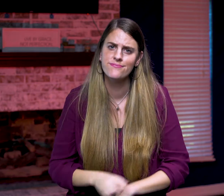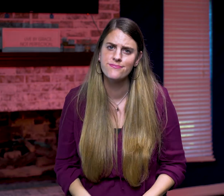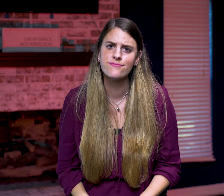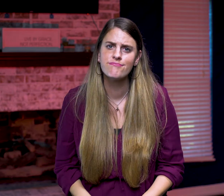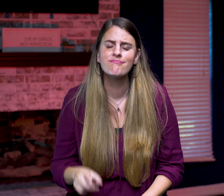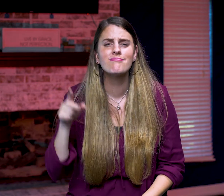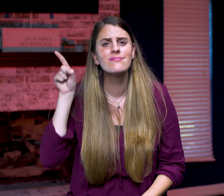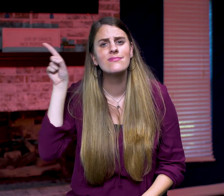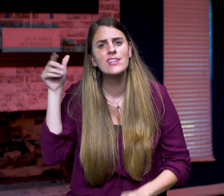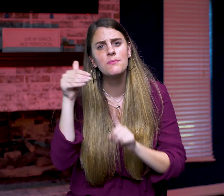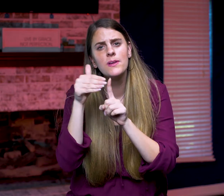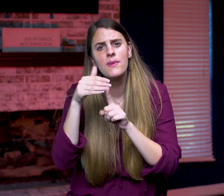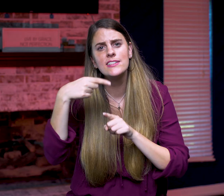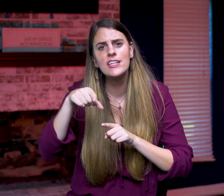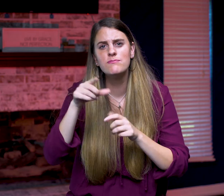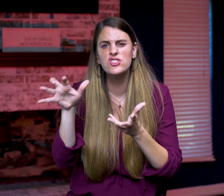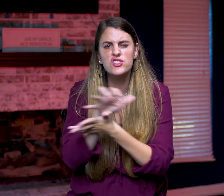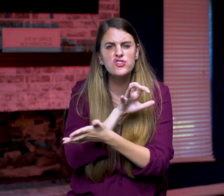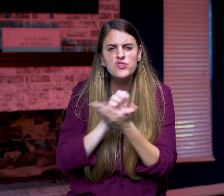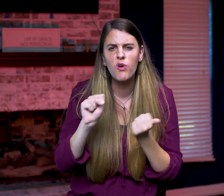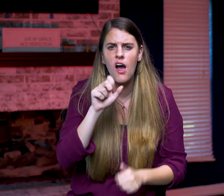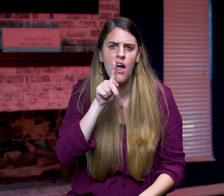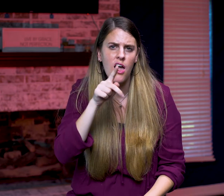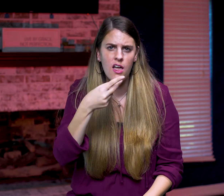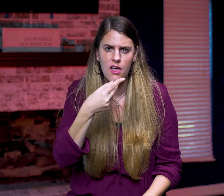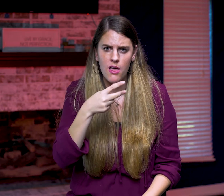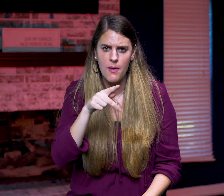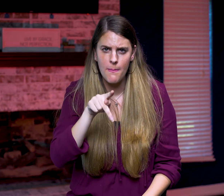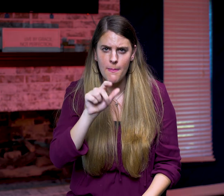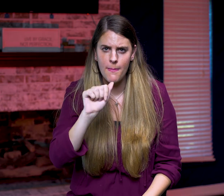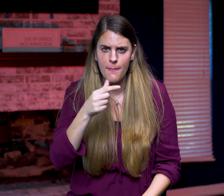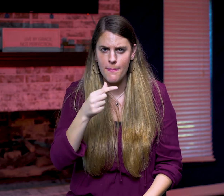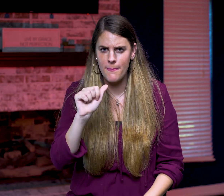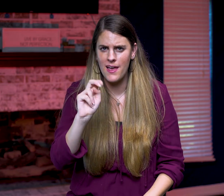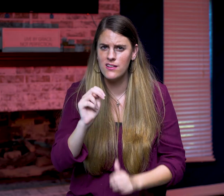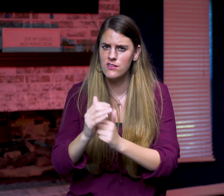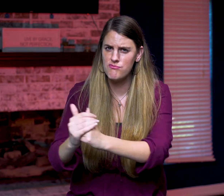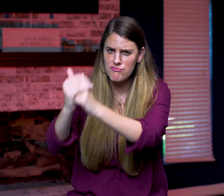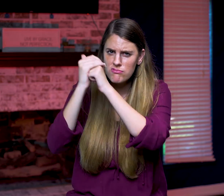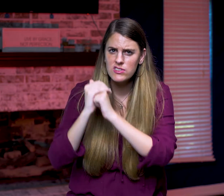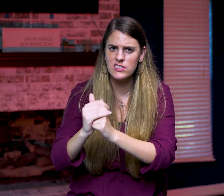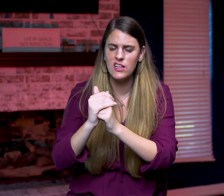He reminds them to destroy pagan worship paraphernalia,